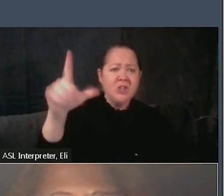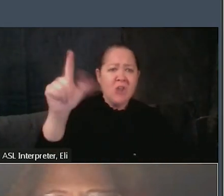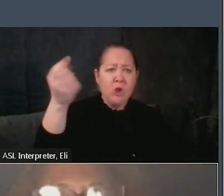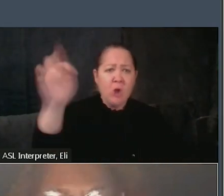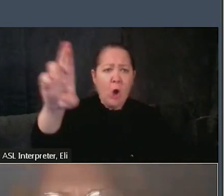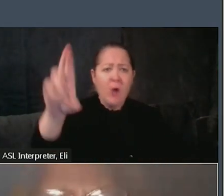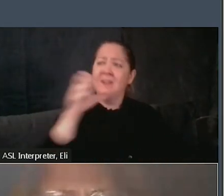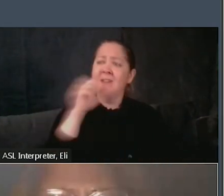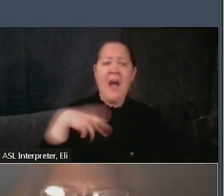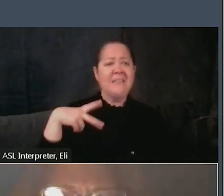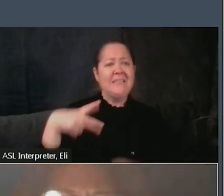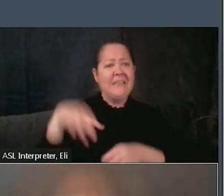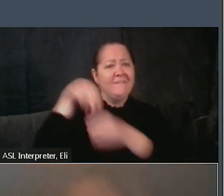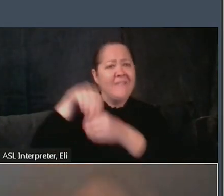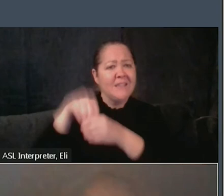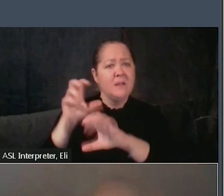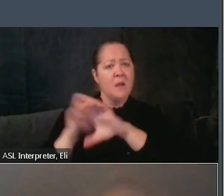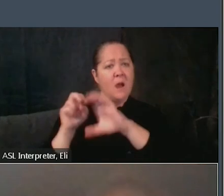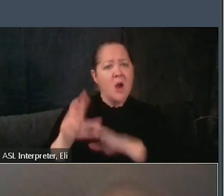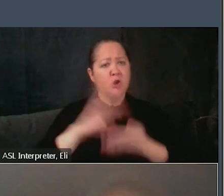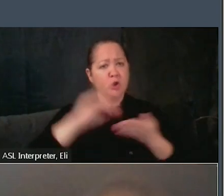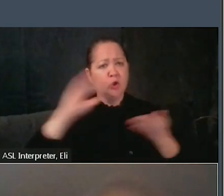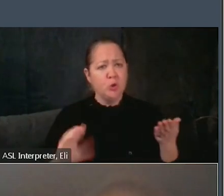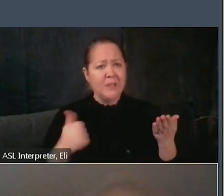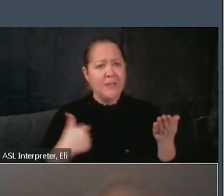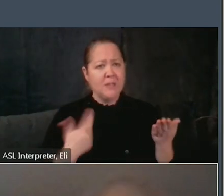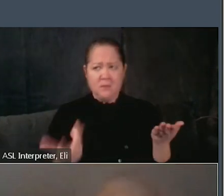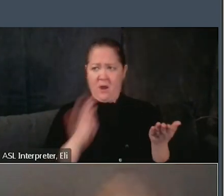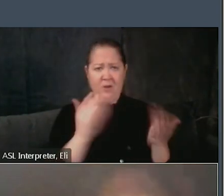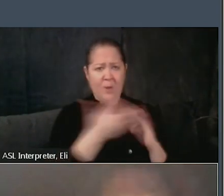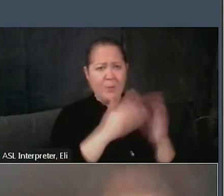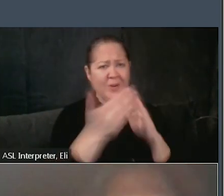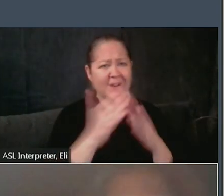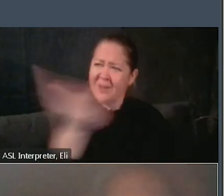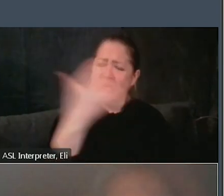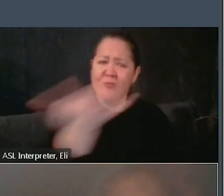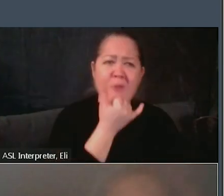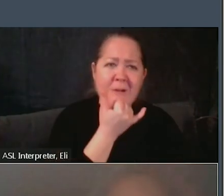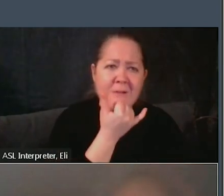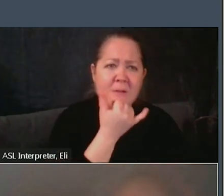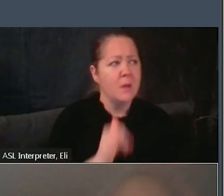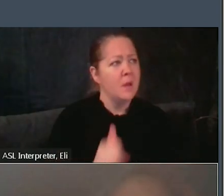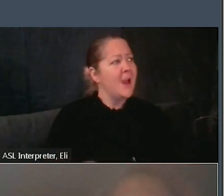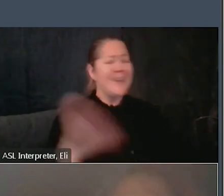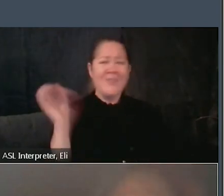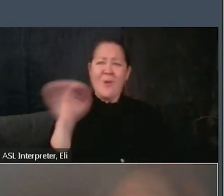It is something wrong. We are not putting kids personnel changed. Nobody wants to see our public space double as a living for